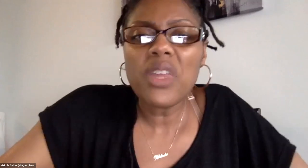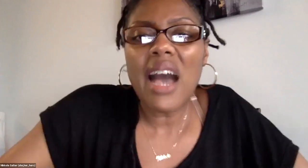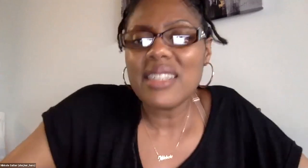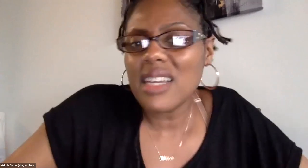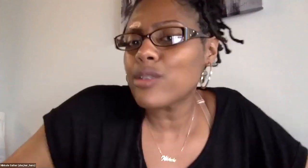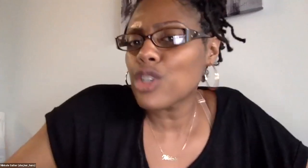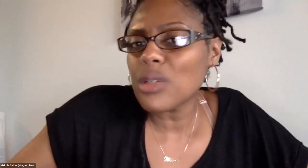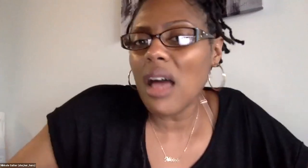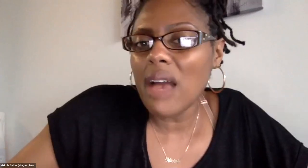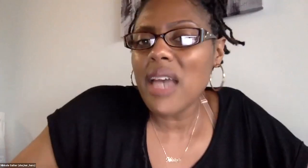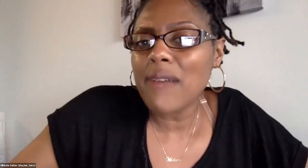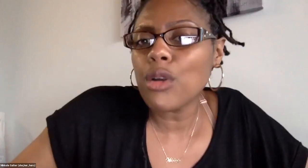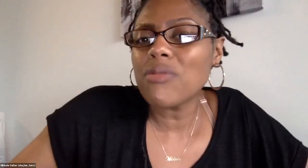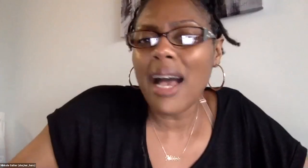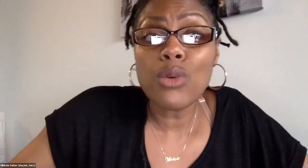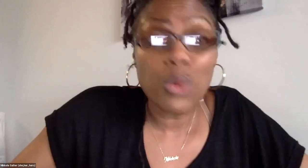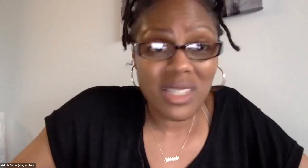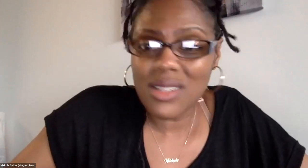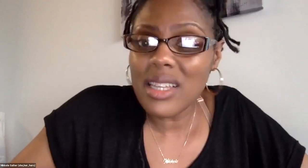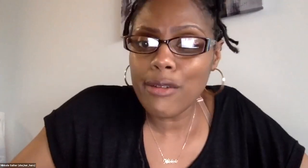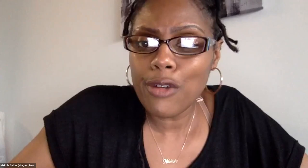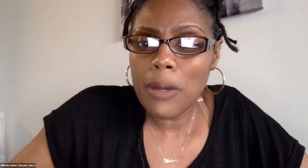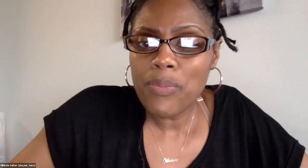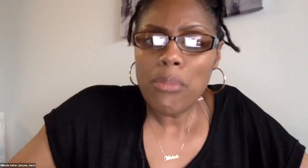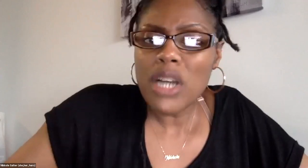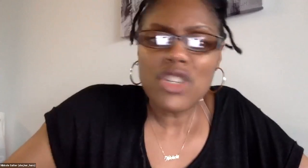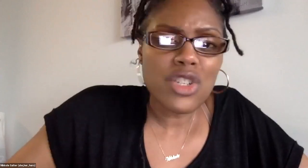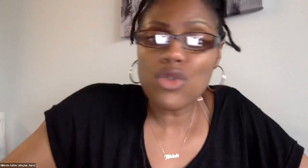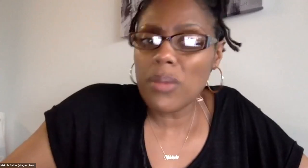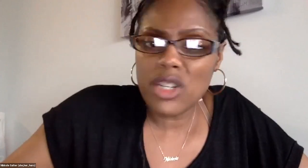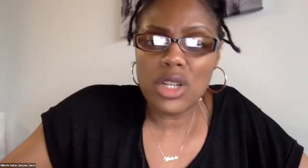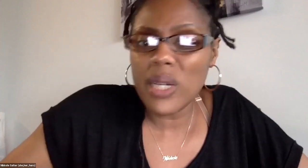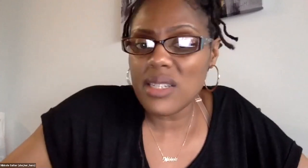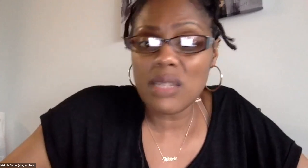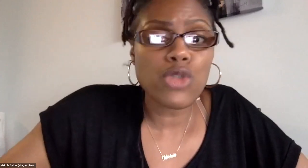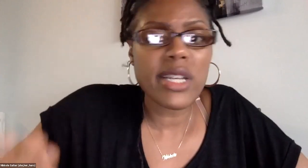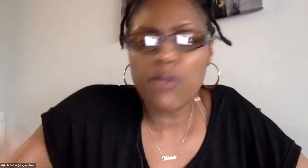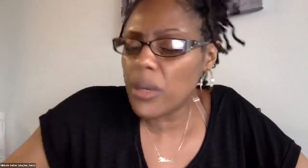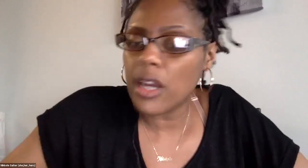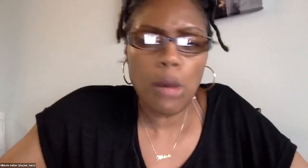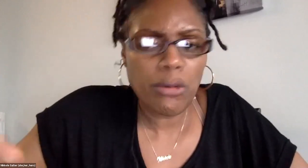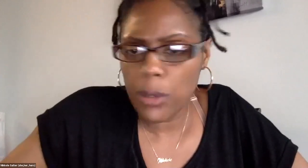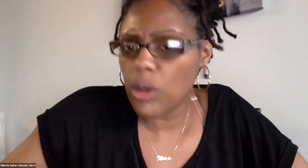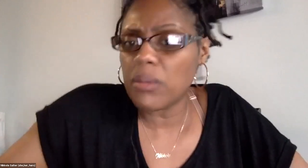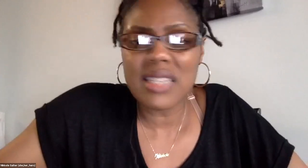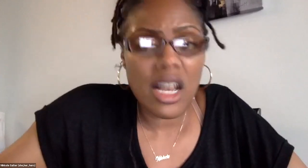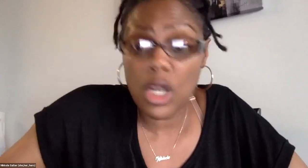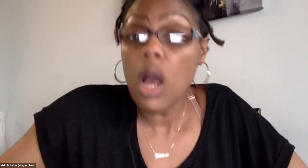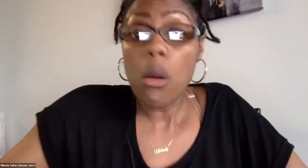the idea that certain lives have no value would still live. Prejudice, discrimination, and racism and transphobia and homophobia and misogyny